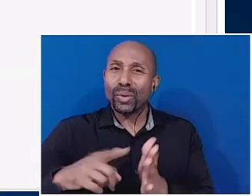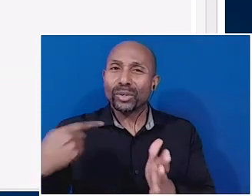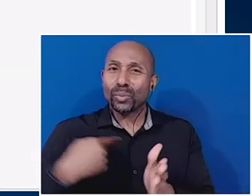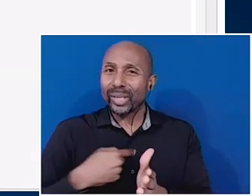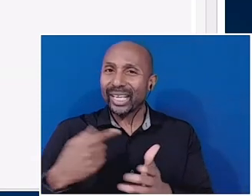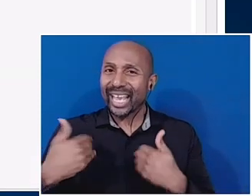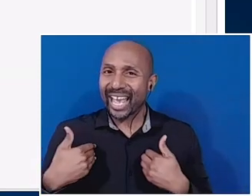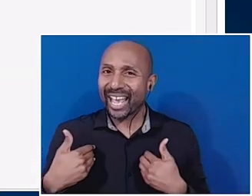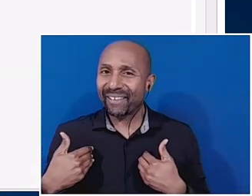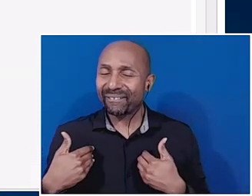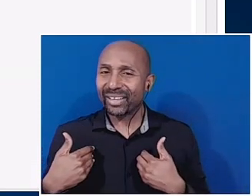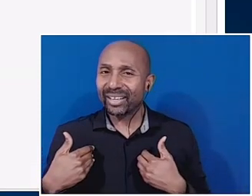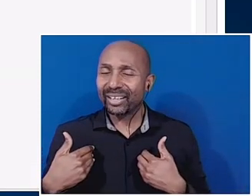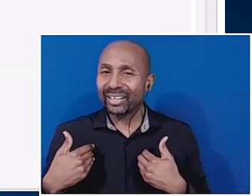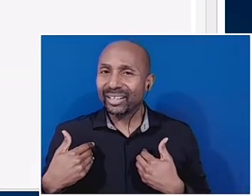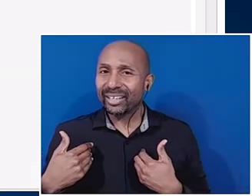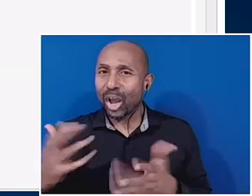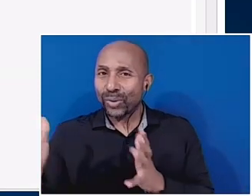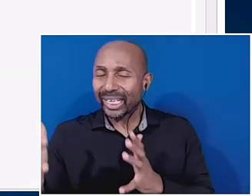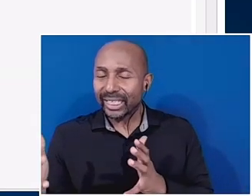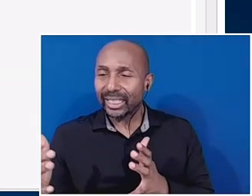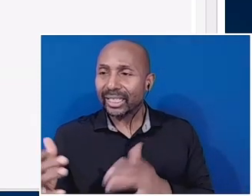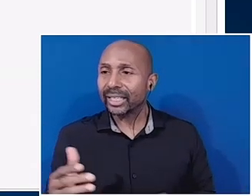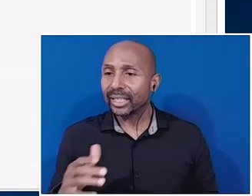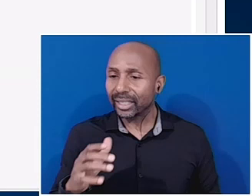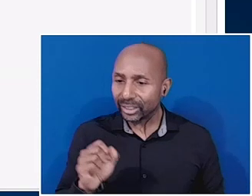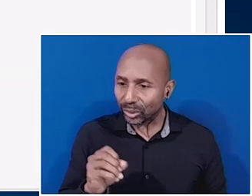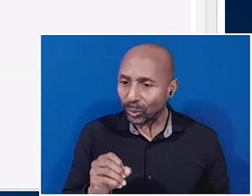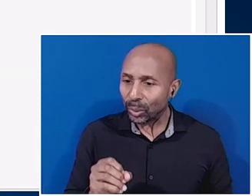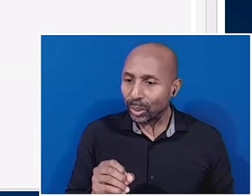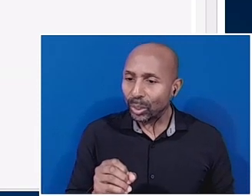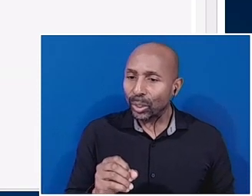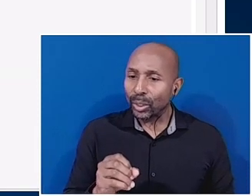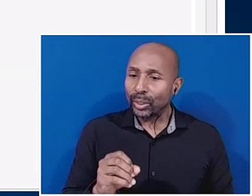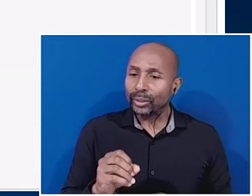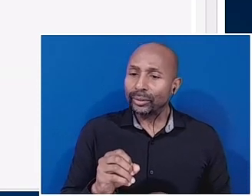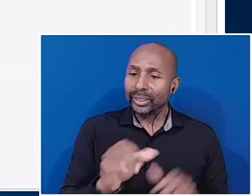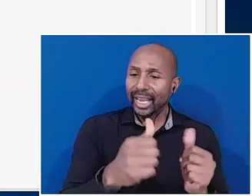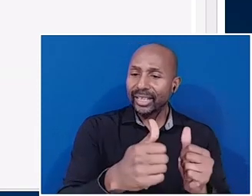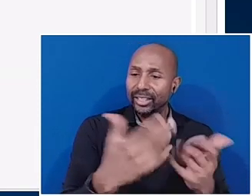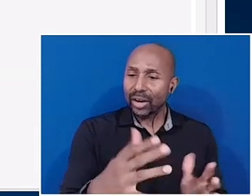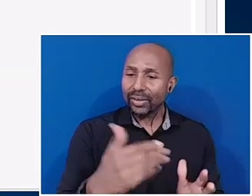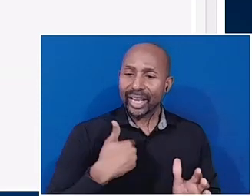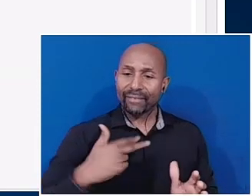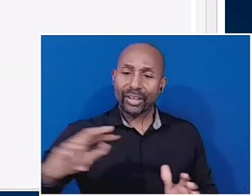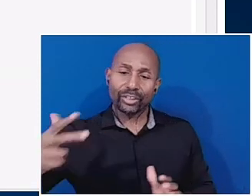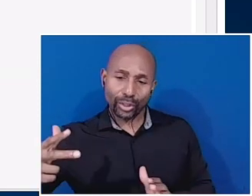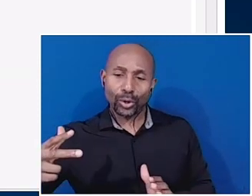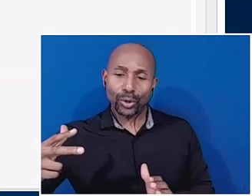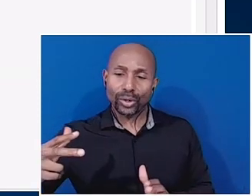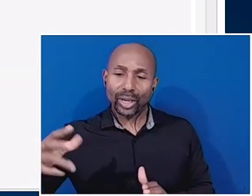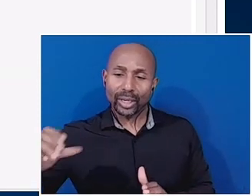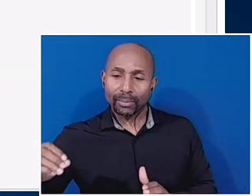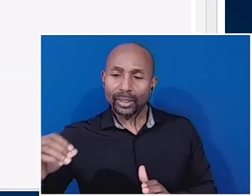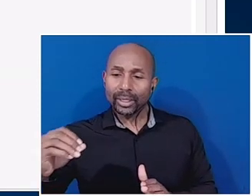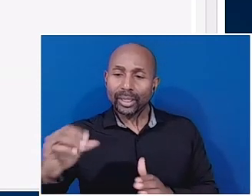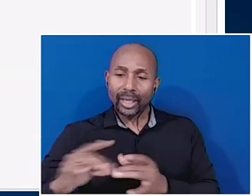comment in whatever format seems best likely to promote the input that the